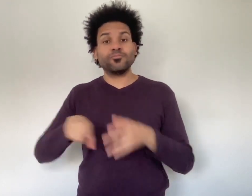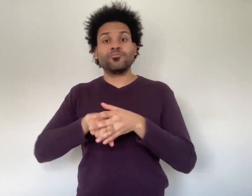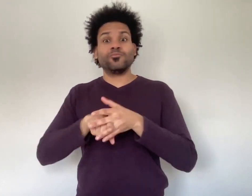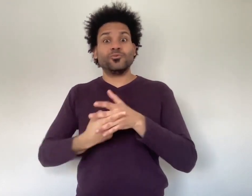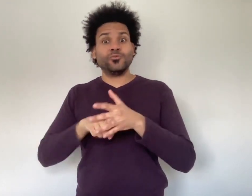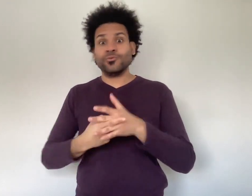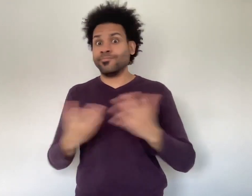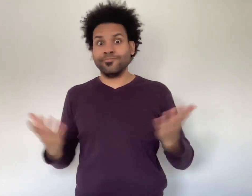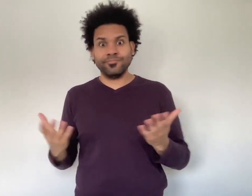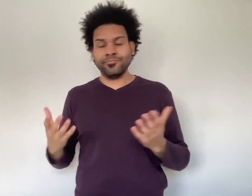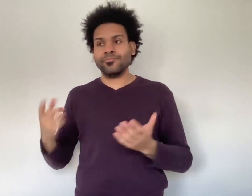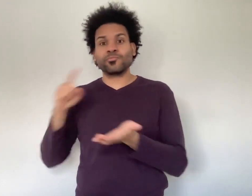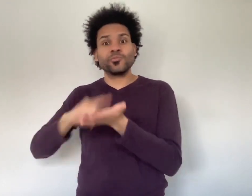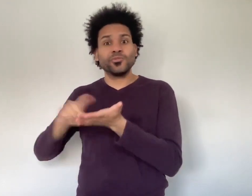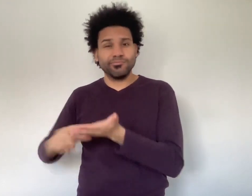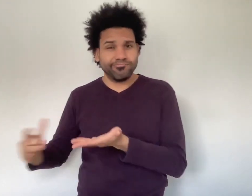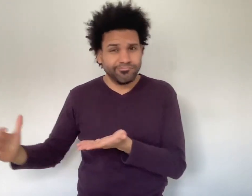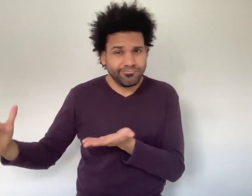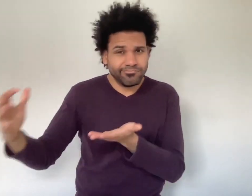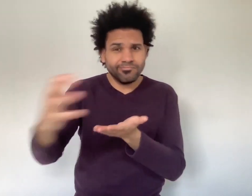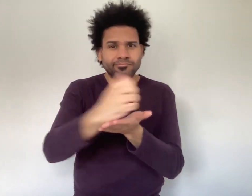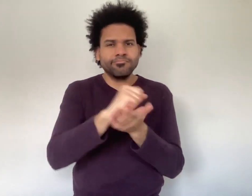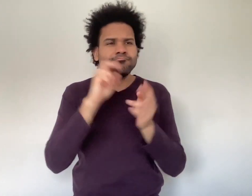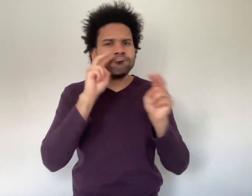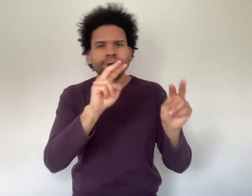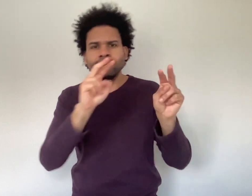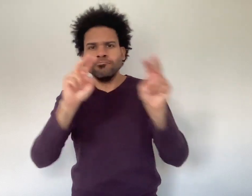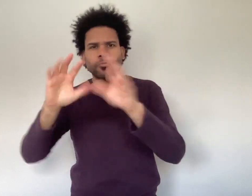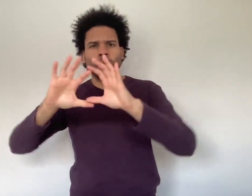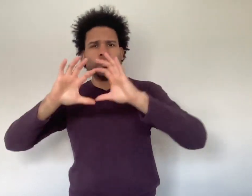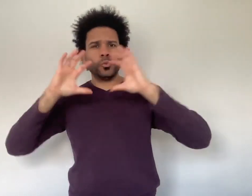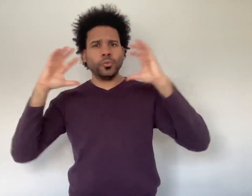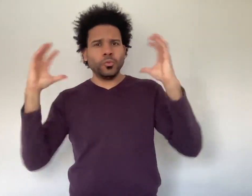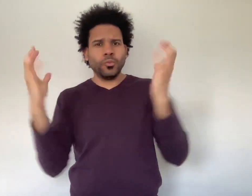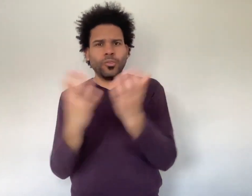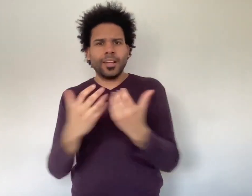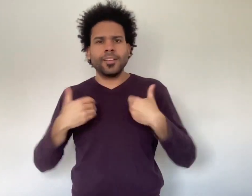In the beginning, research collected data from around the world